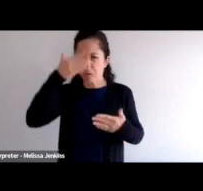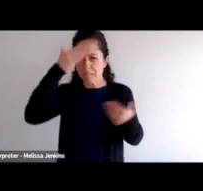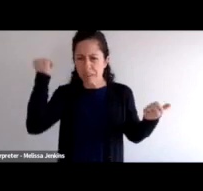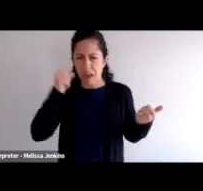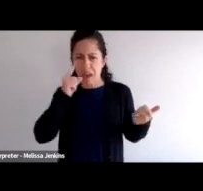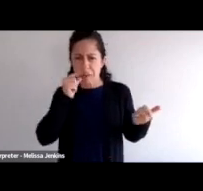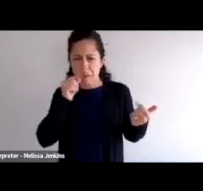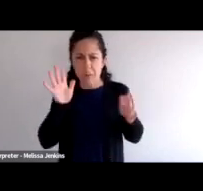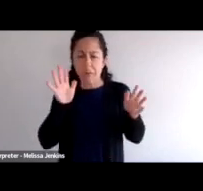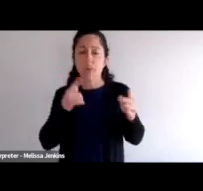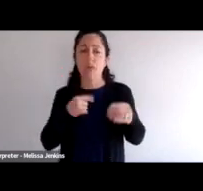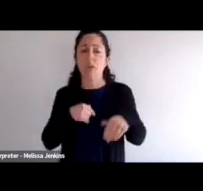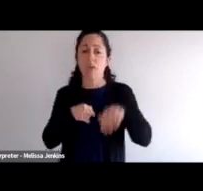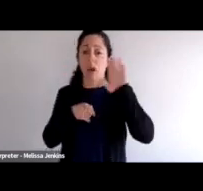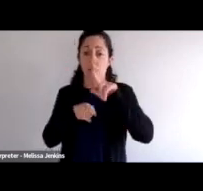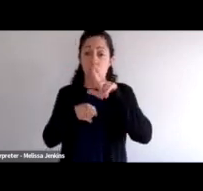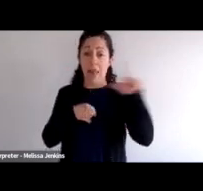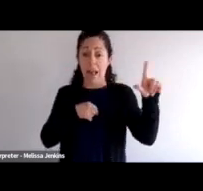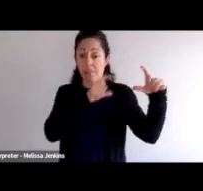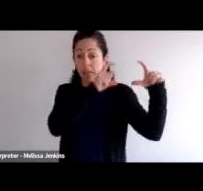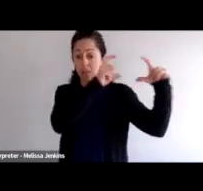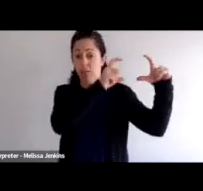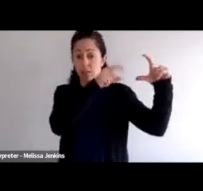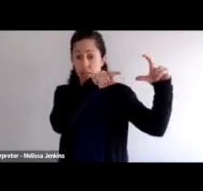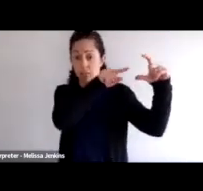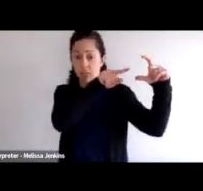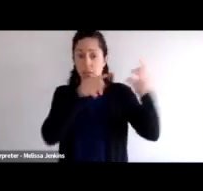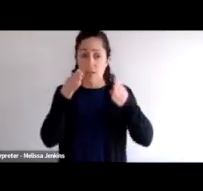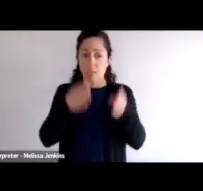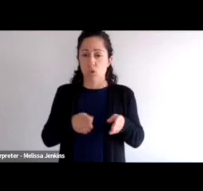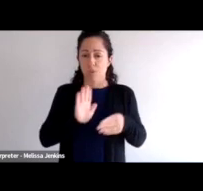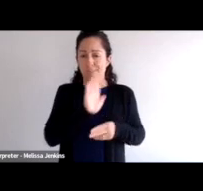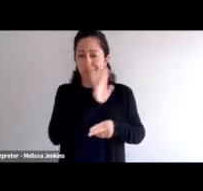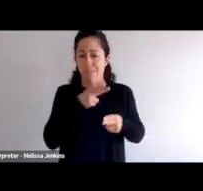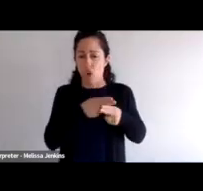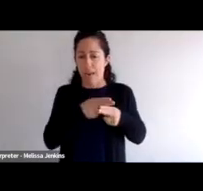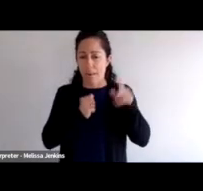will indicate the name of the participant that your um, whose dashboard that you're in.